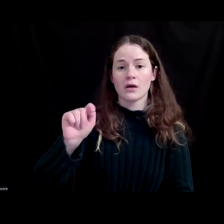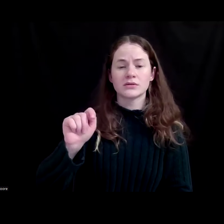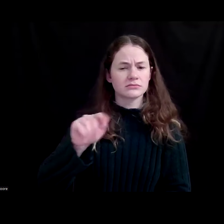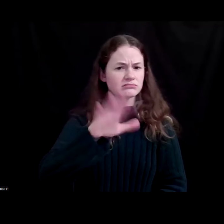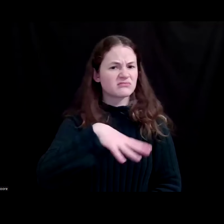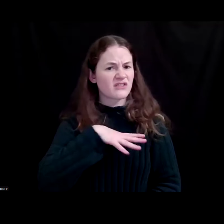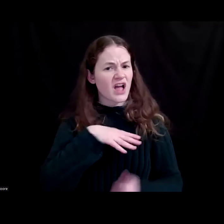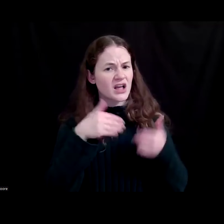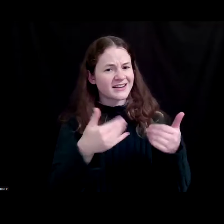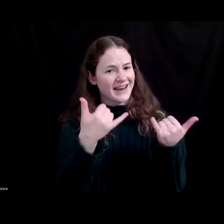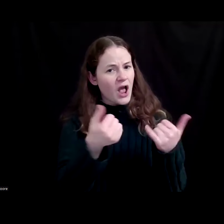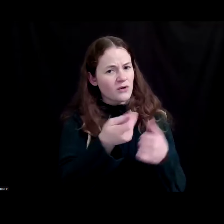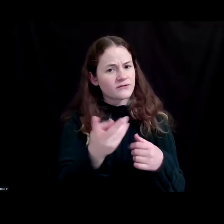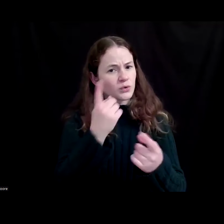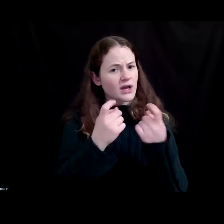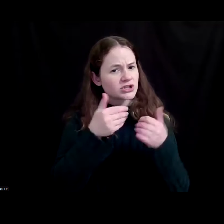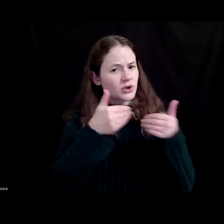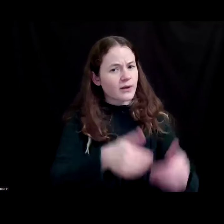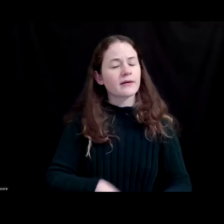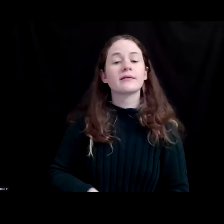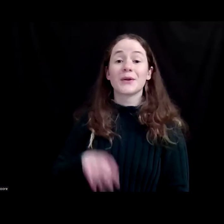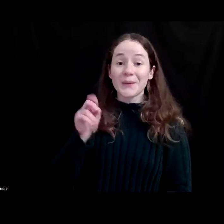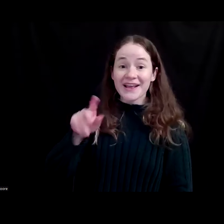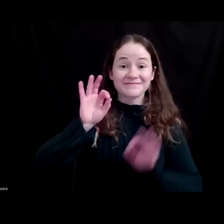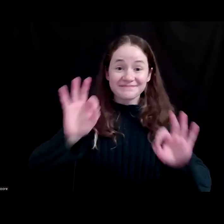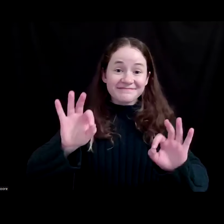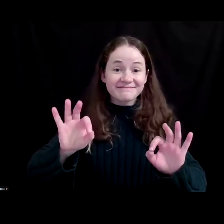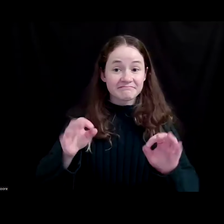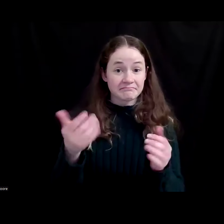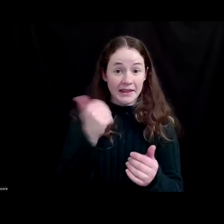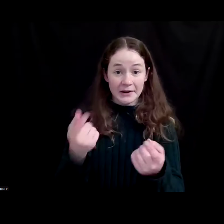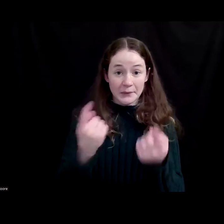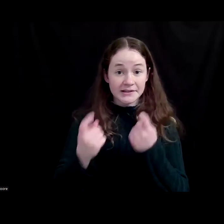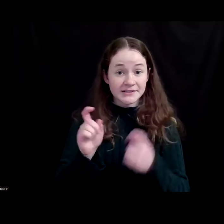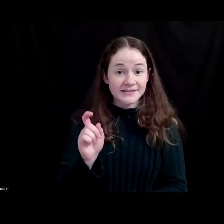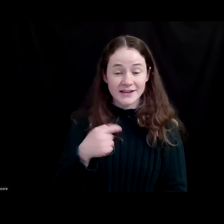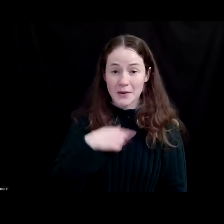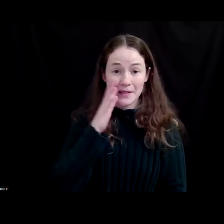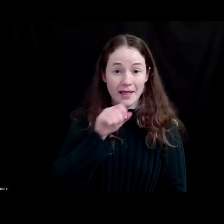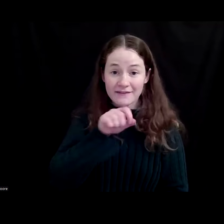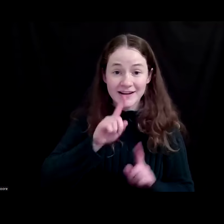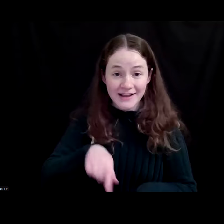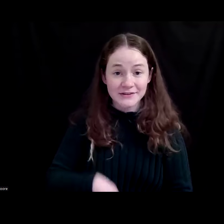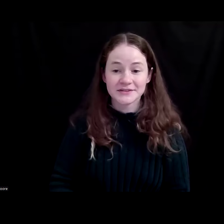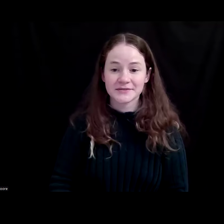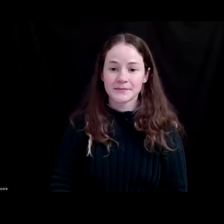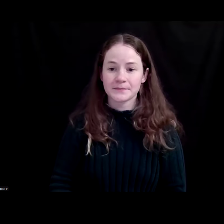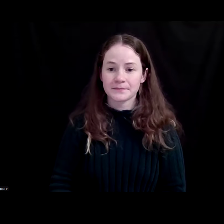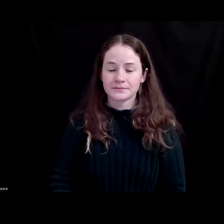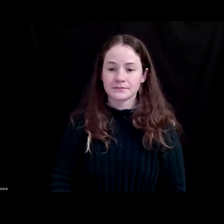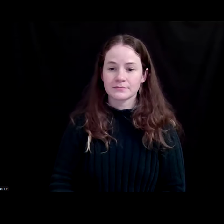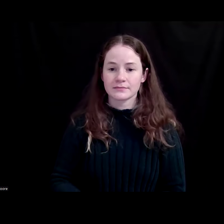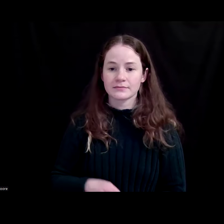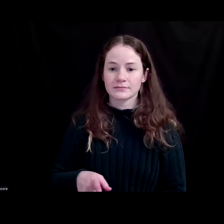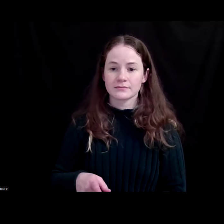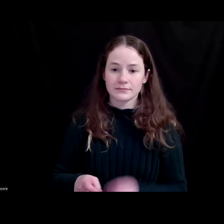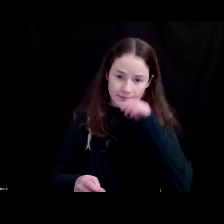I'd love to have questions.